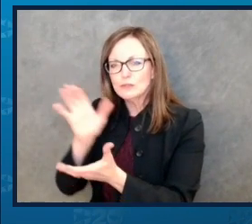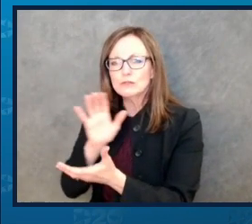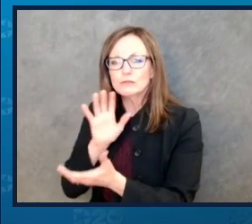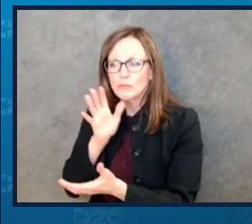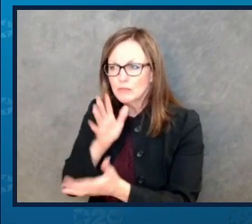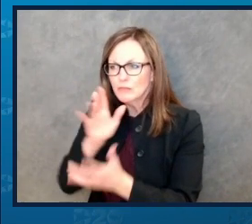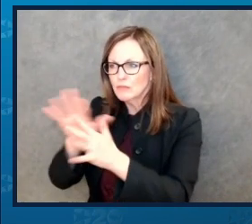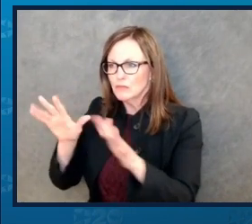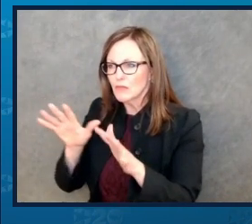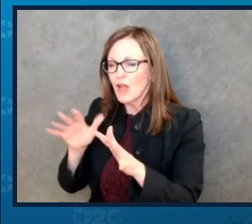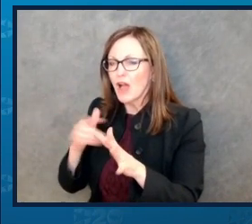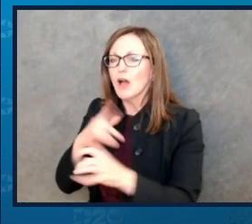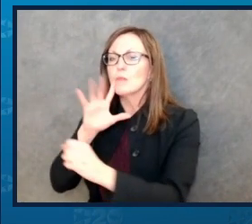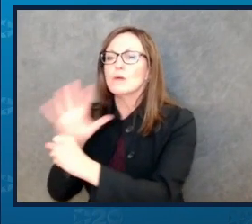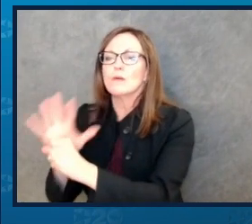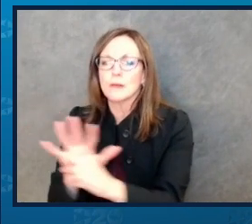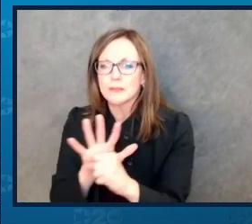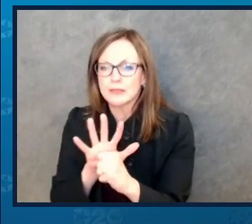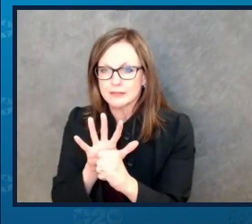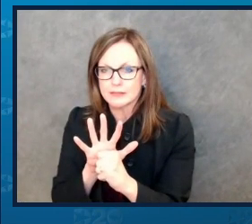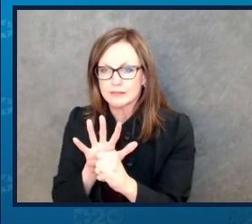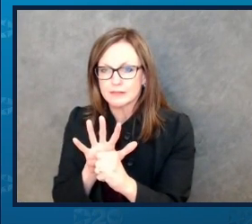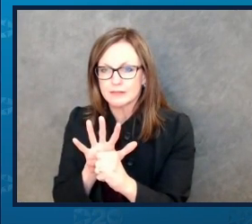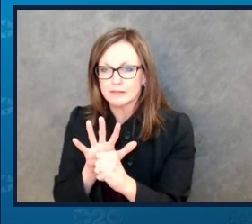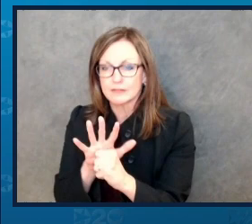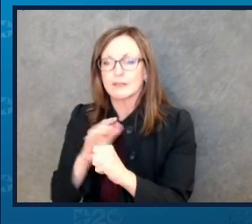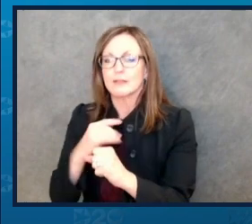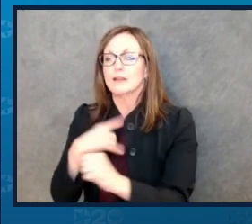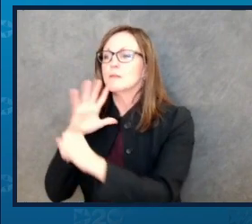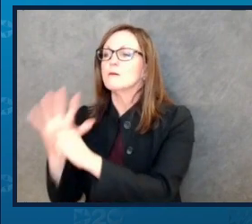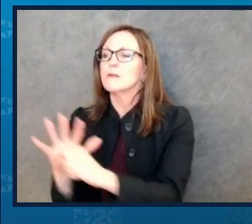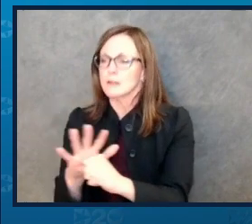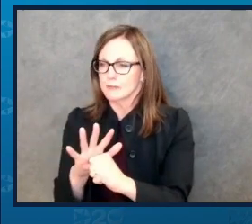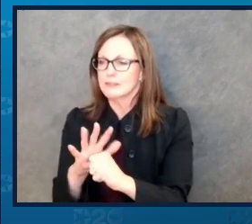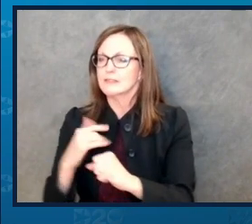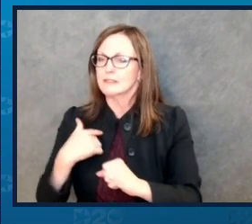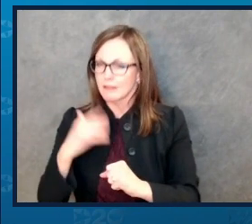THIS PROMISE TODAY, THOSE